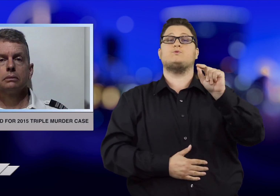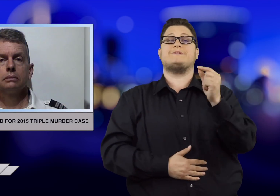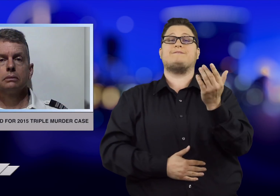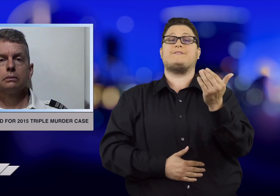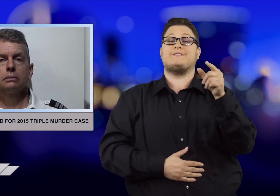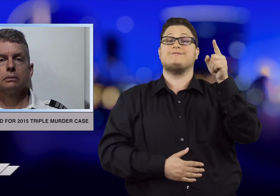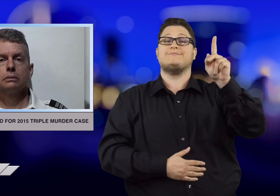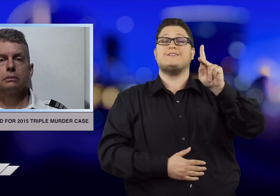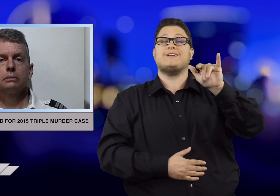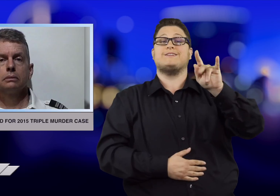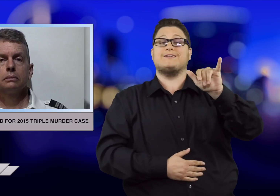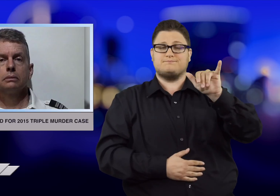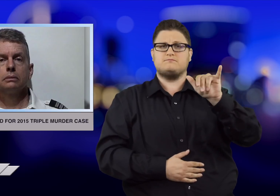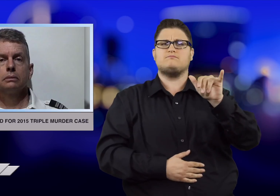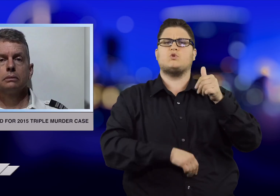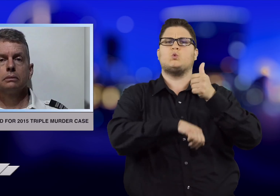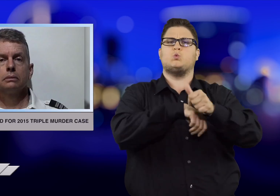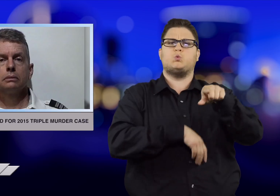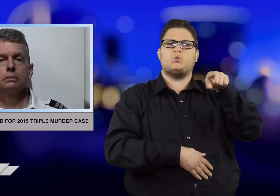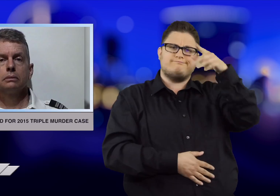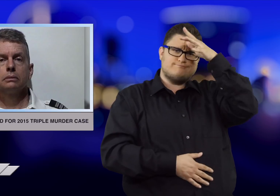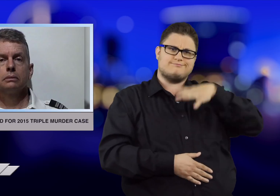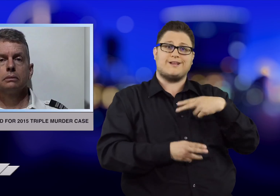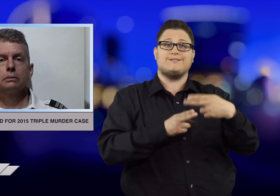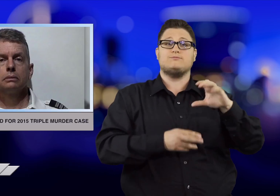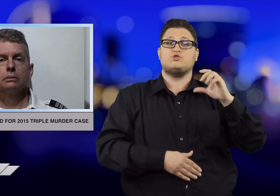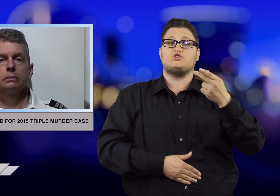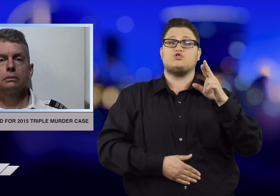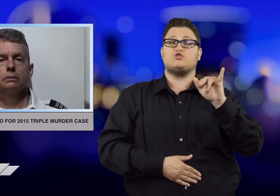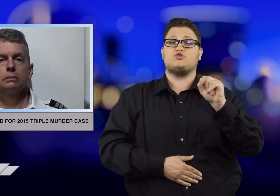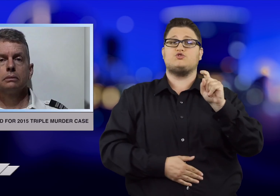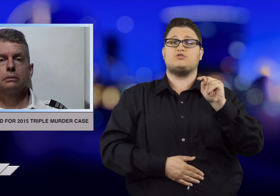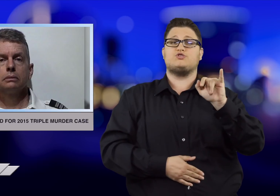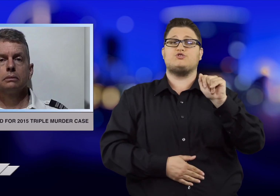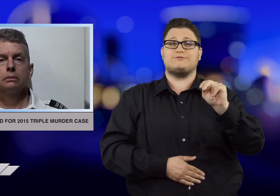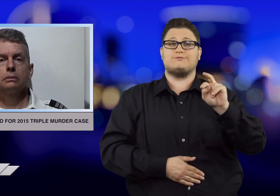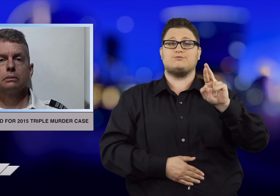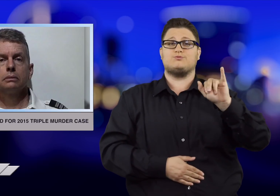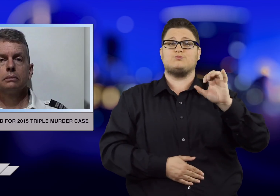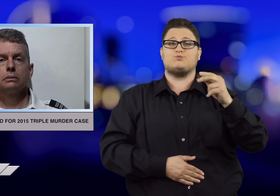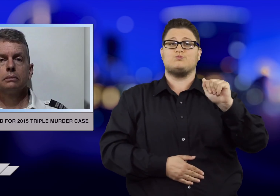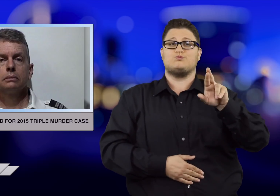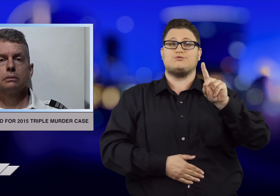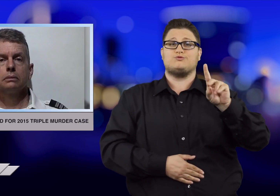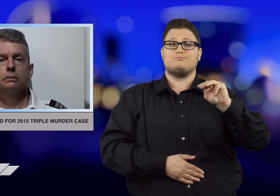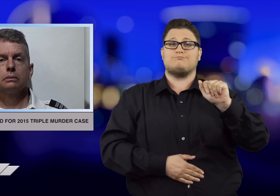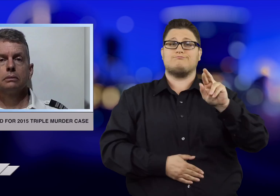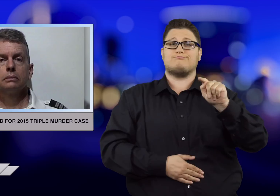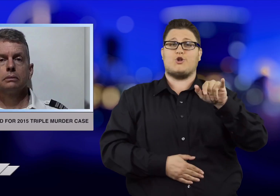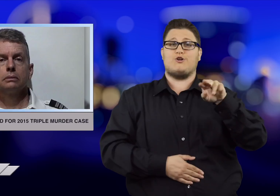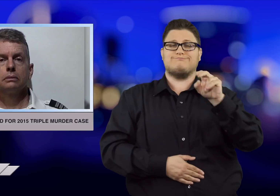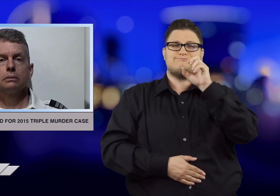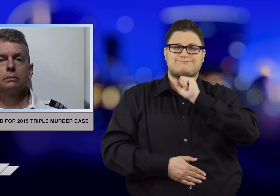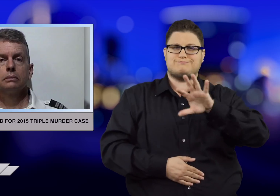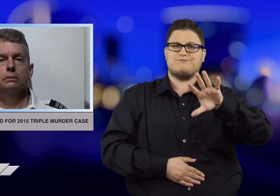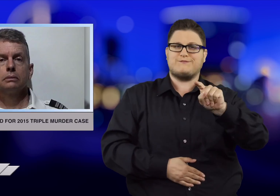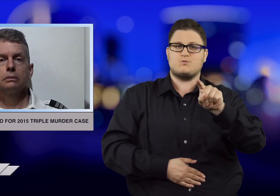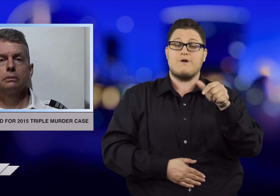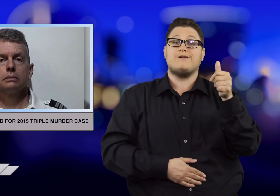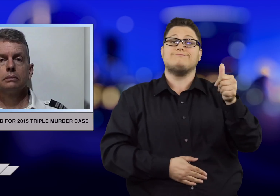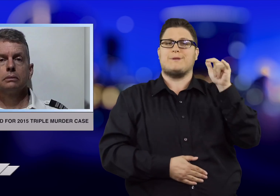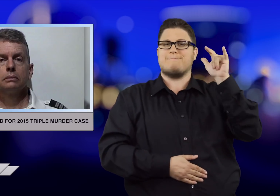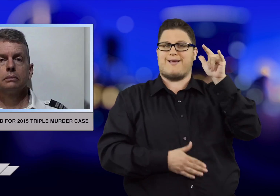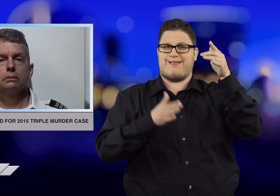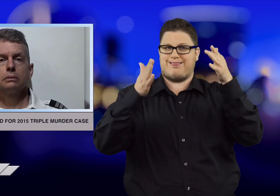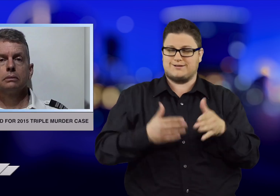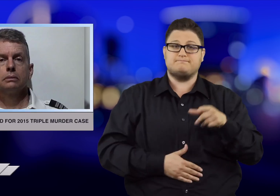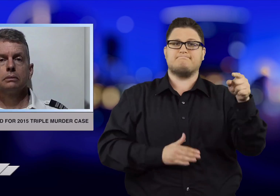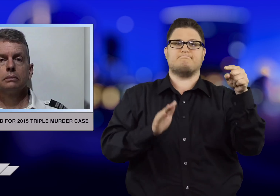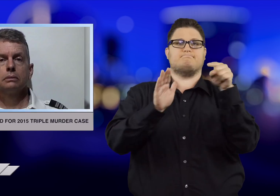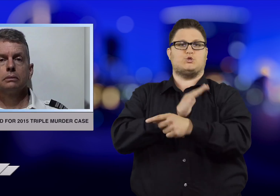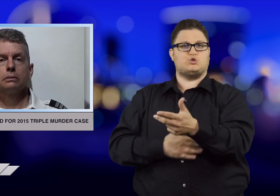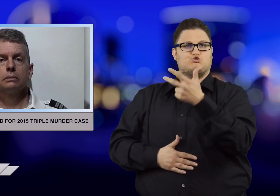51-year-old airline pilot Christian Richard Martin has been arrested in the murders of